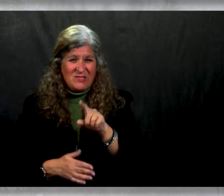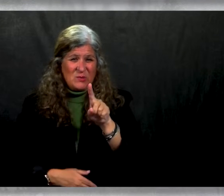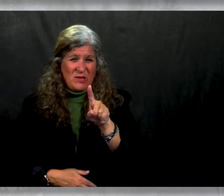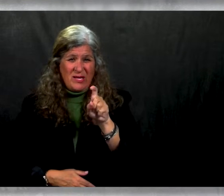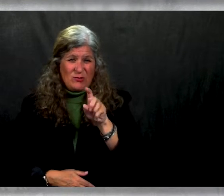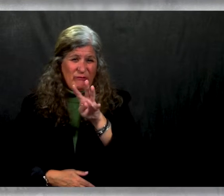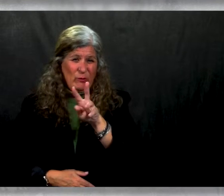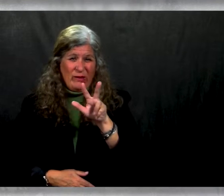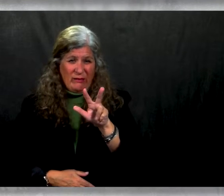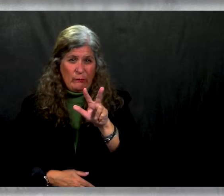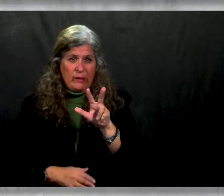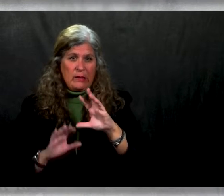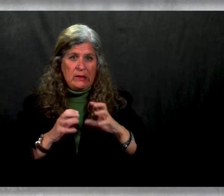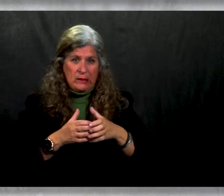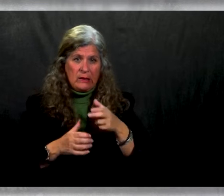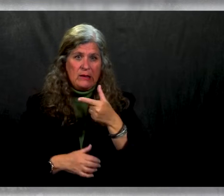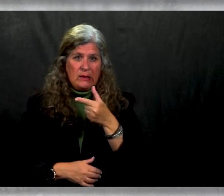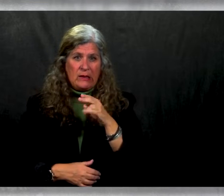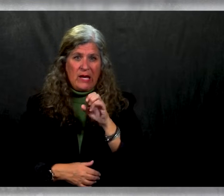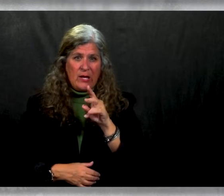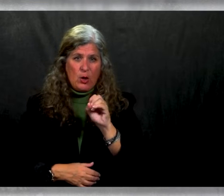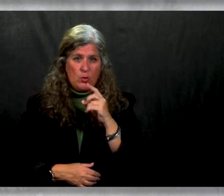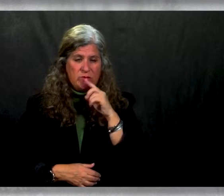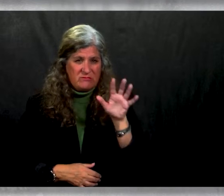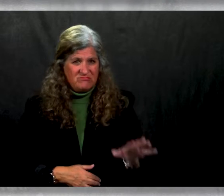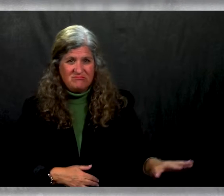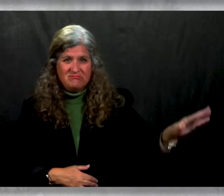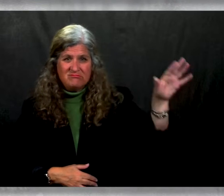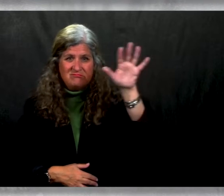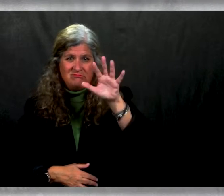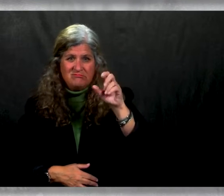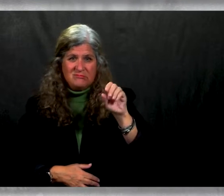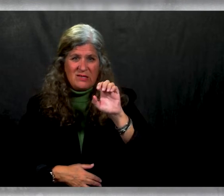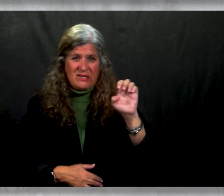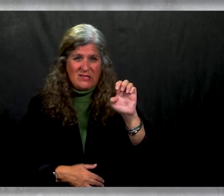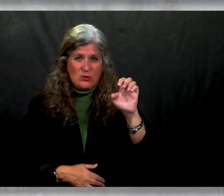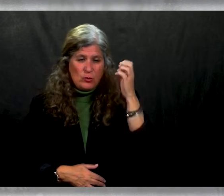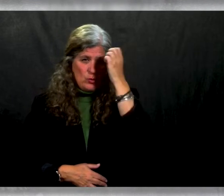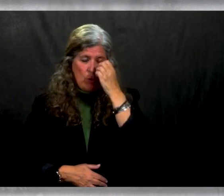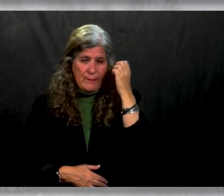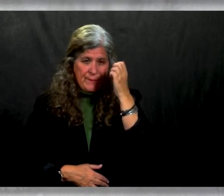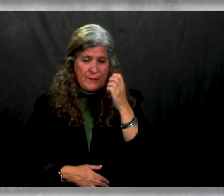in the occupied eastern territories. In some cases, Nazi-run ghettos were enclosed,